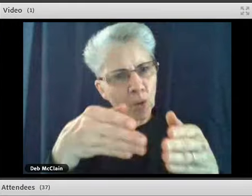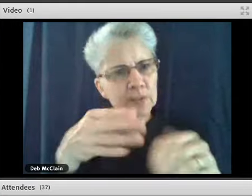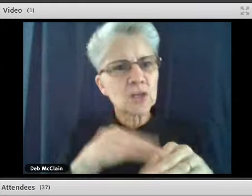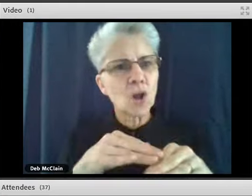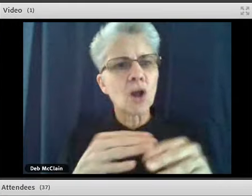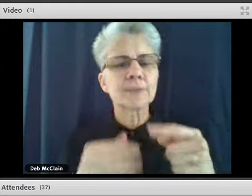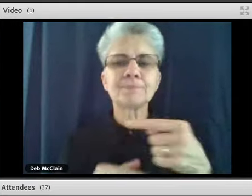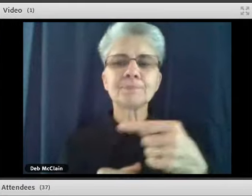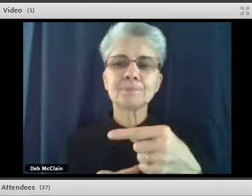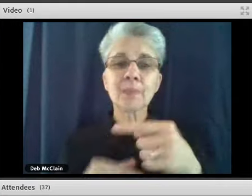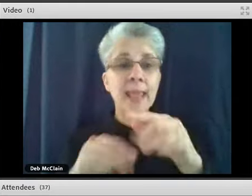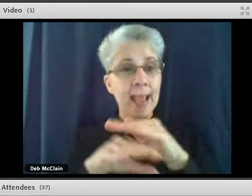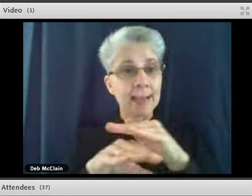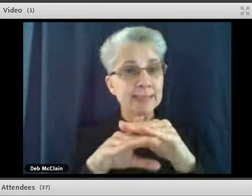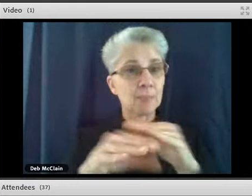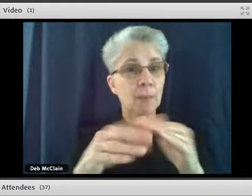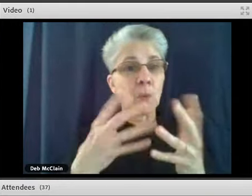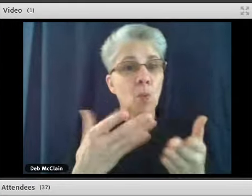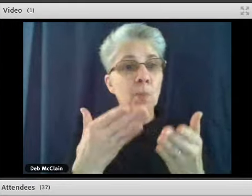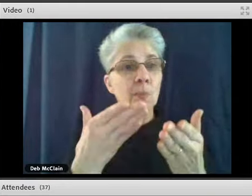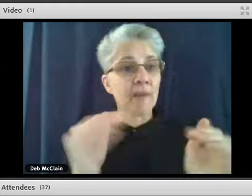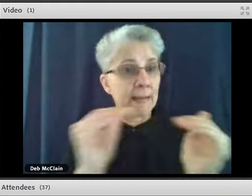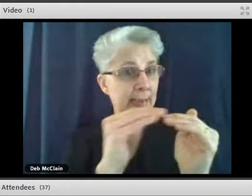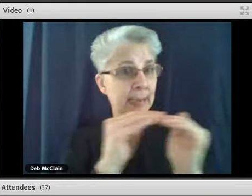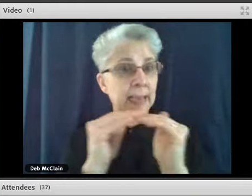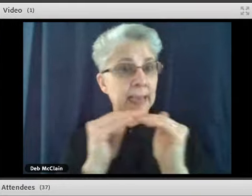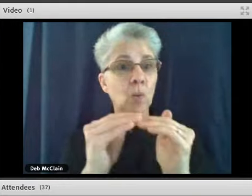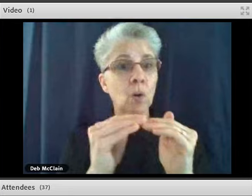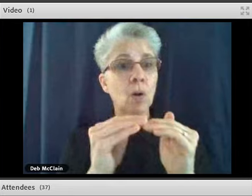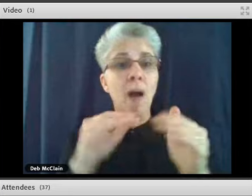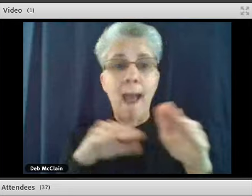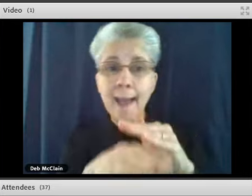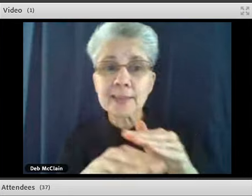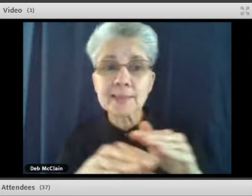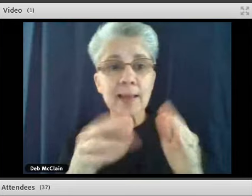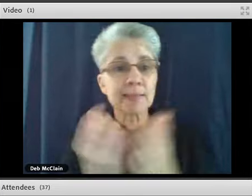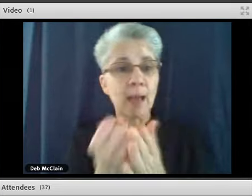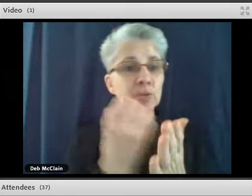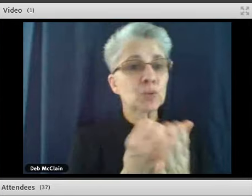in talking about accessibility. We want to provide equal access, and equal opportunity.